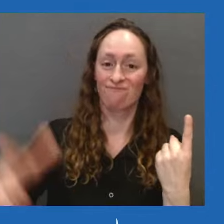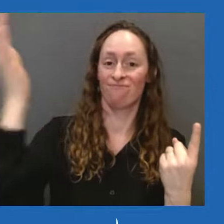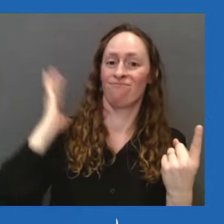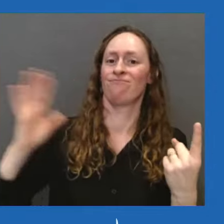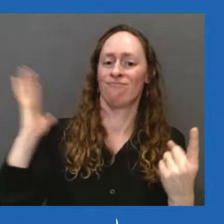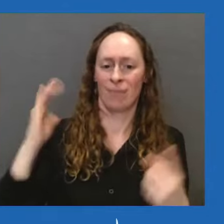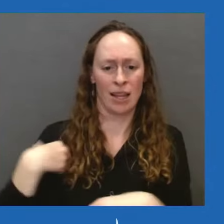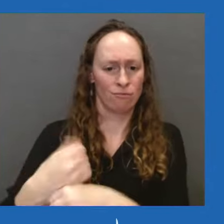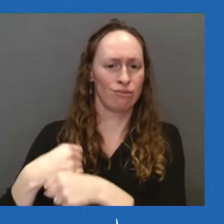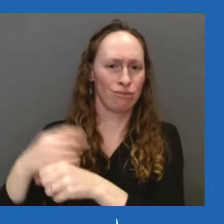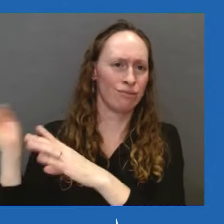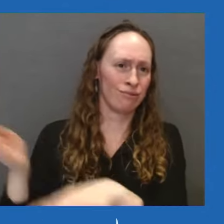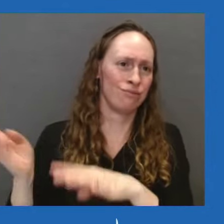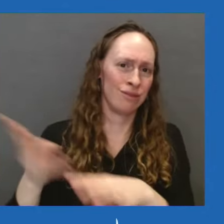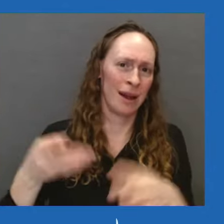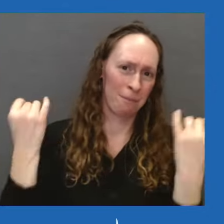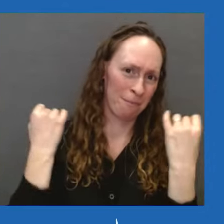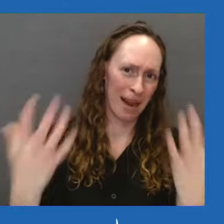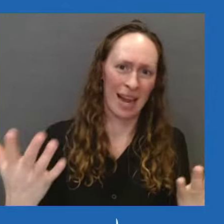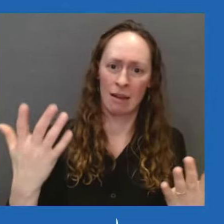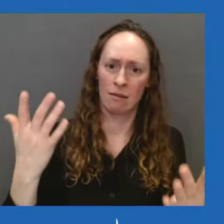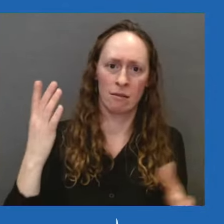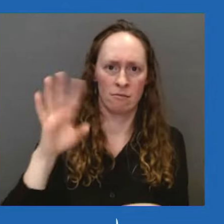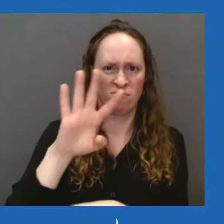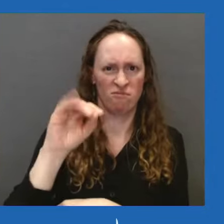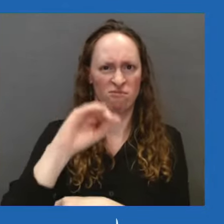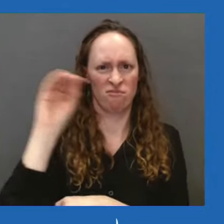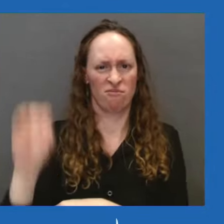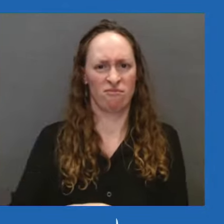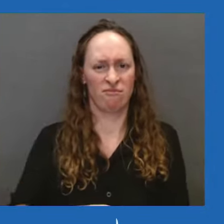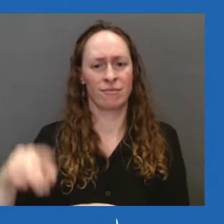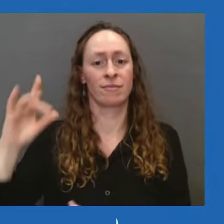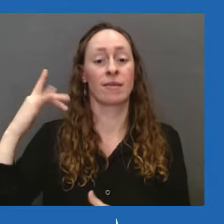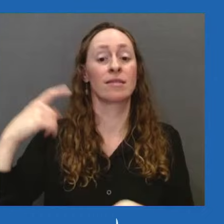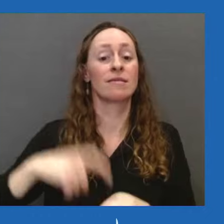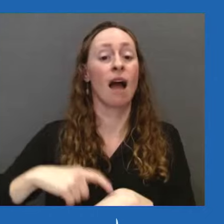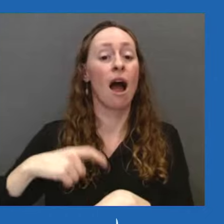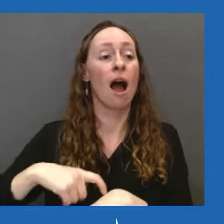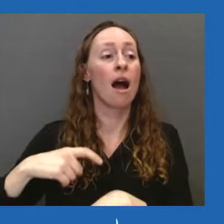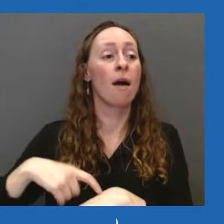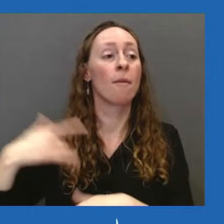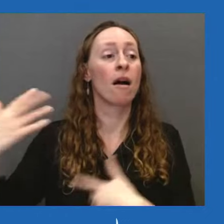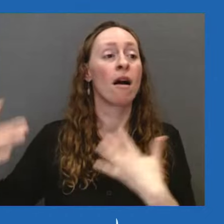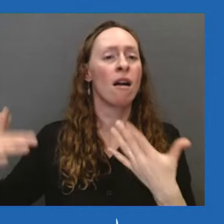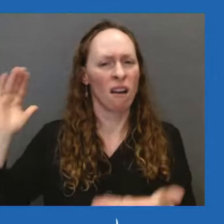That's why I designed and signed the CHIPS and Science Act. Because how can we remain the greatest nation in the world